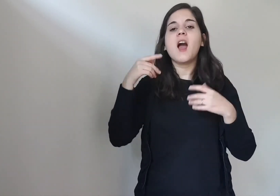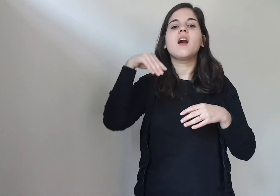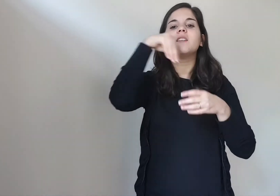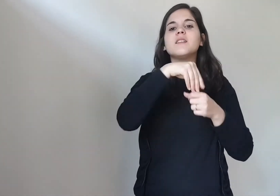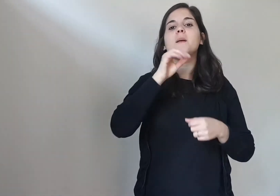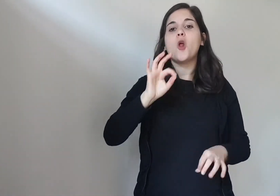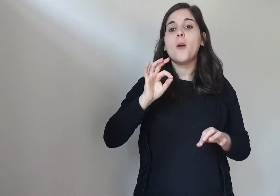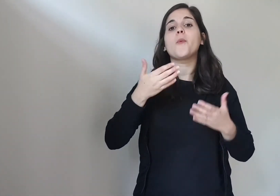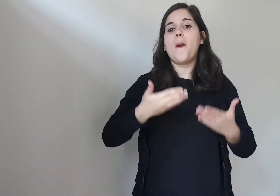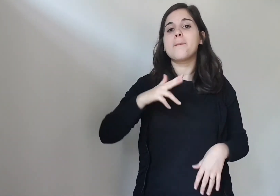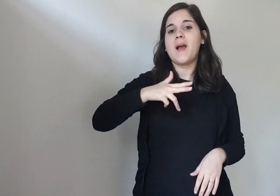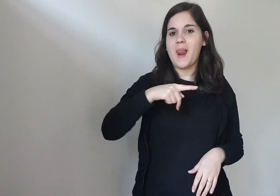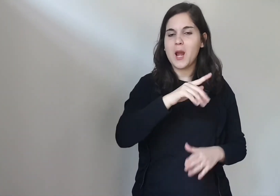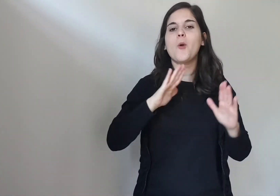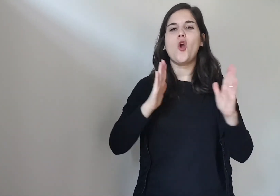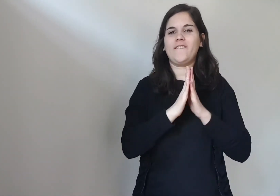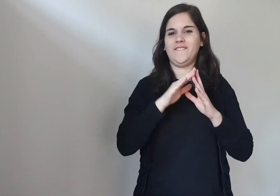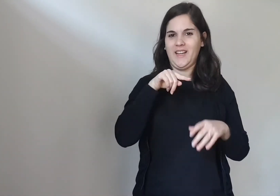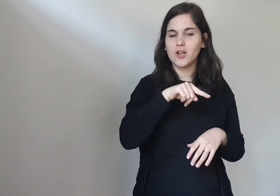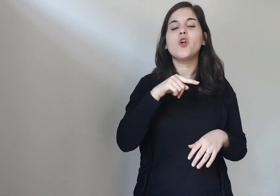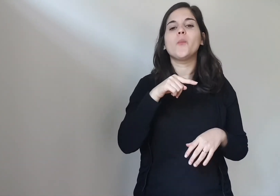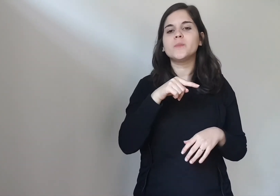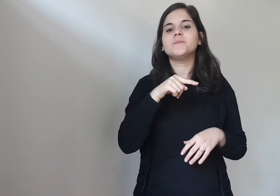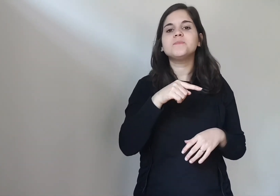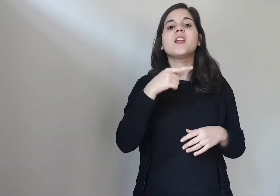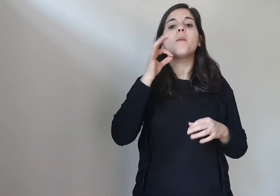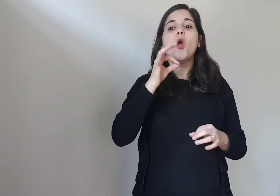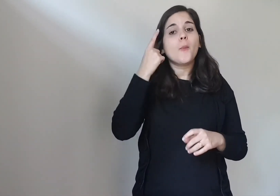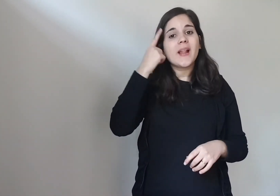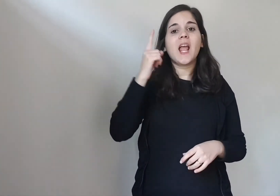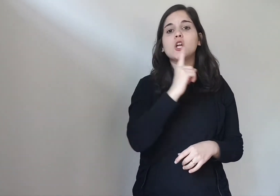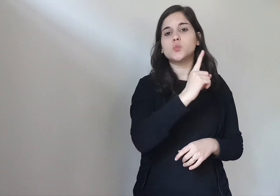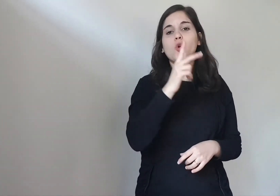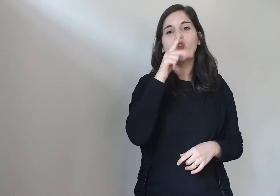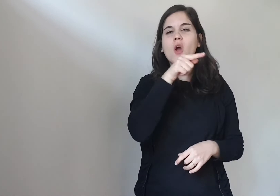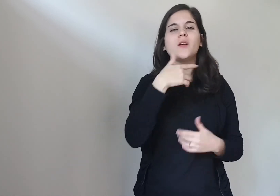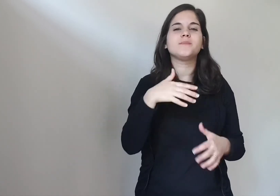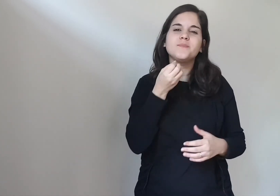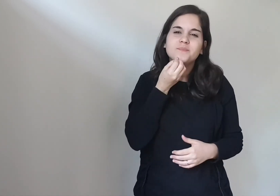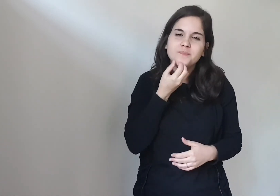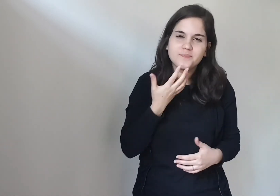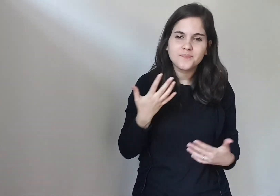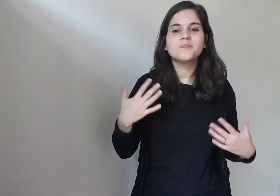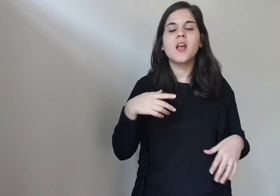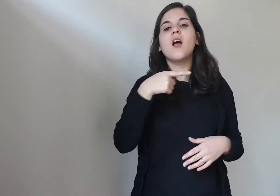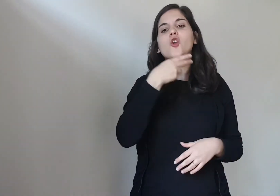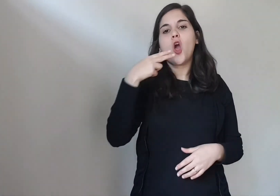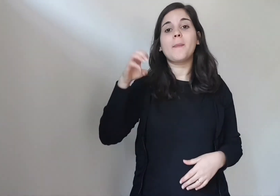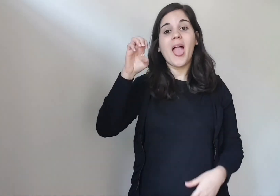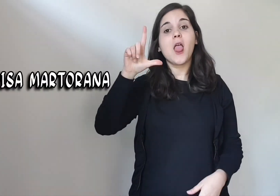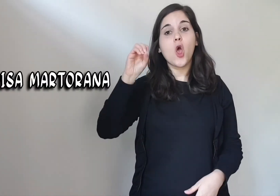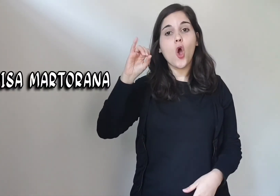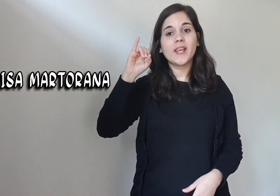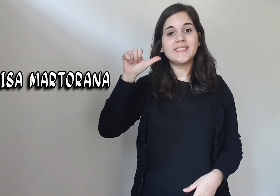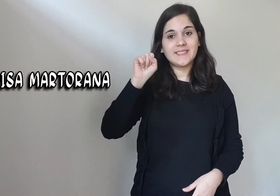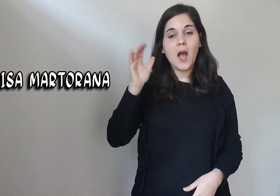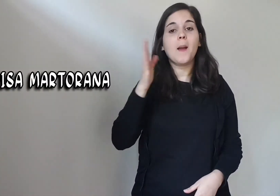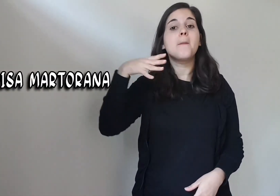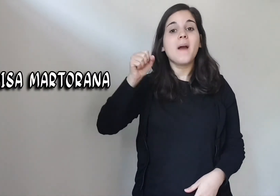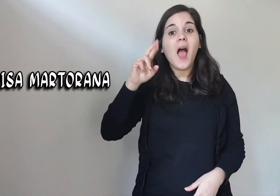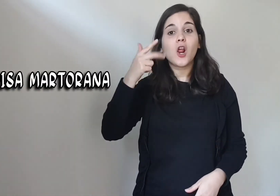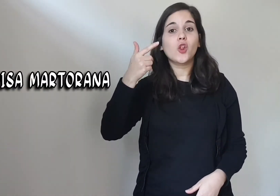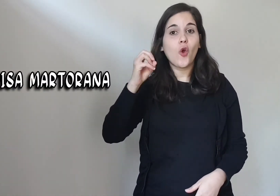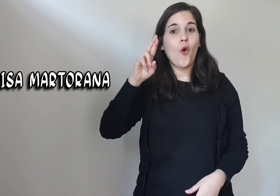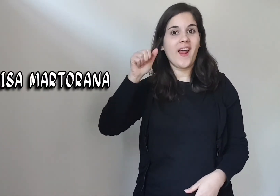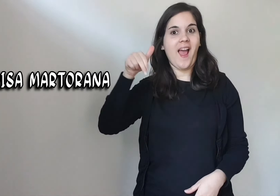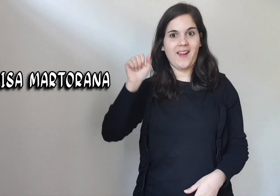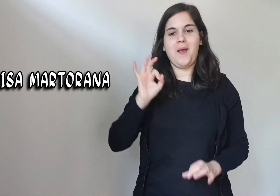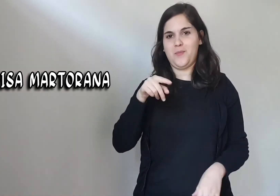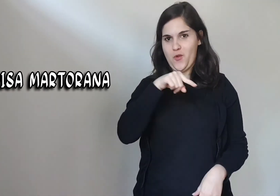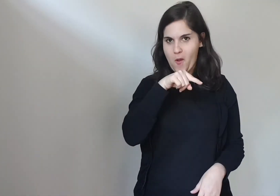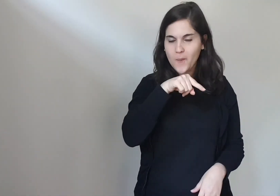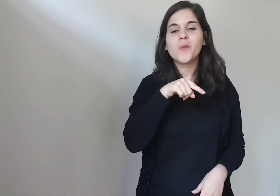the idea would have come from a very good woman, Eloisa Martorana,